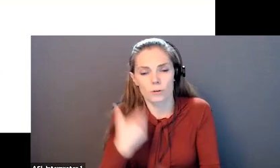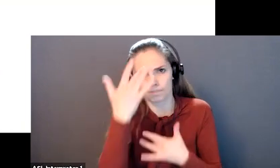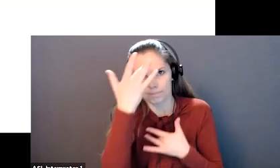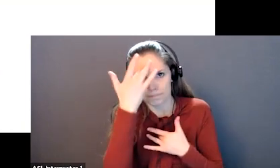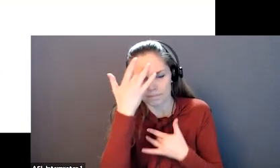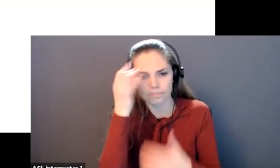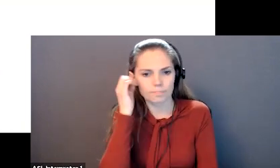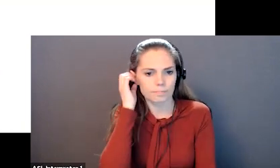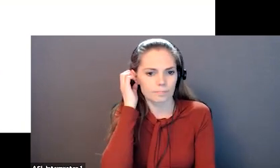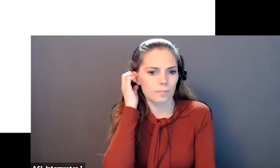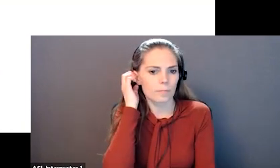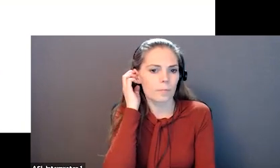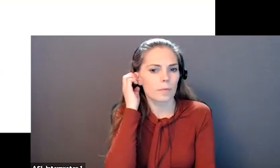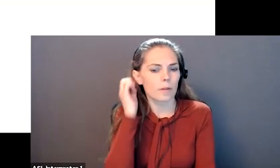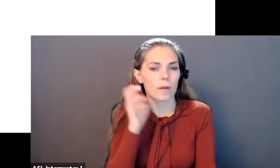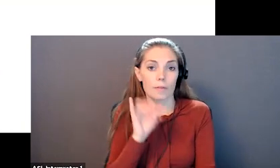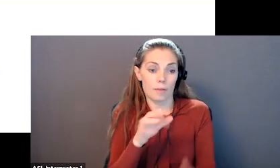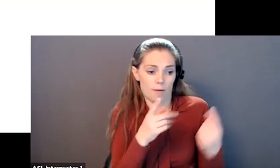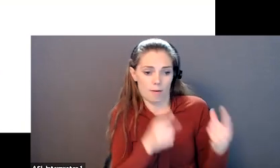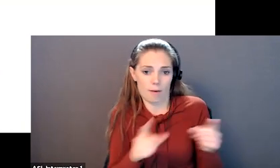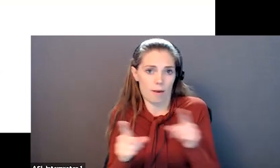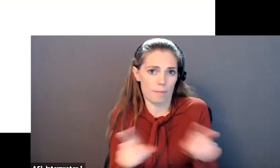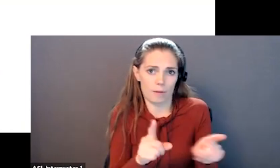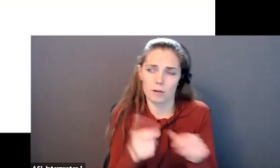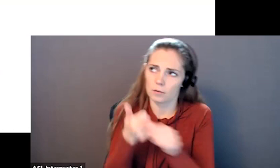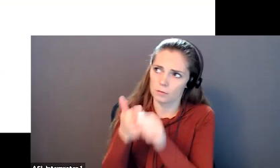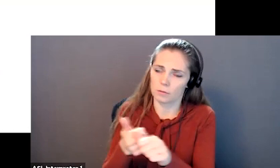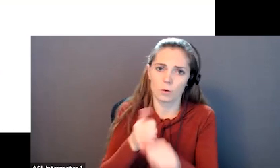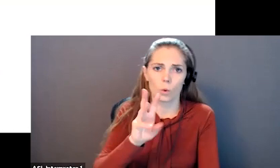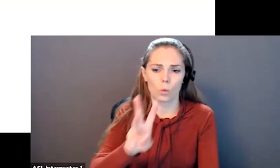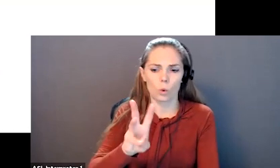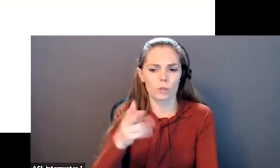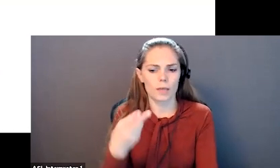definition. And really the take-home message here is that with the significant prevalence